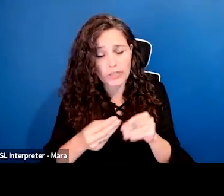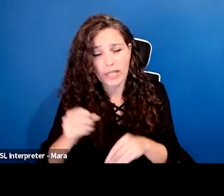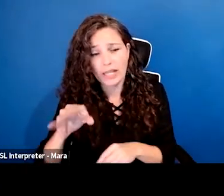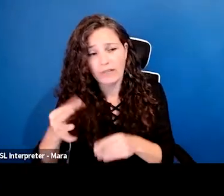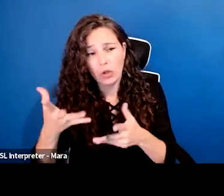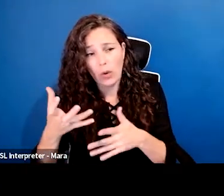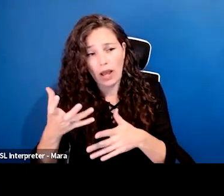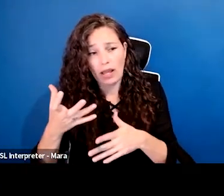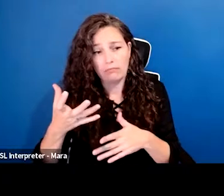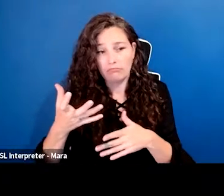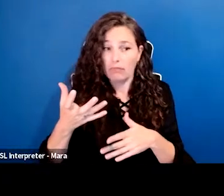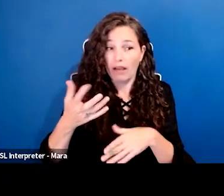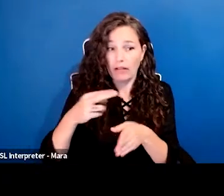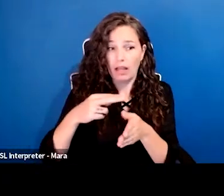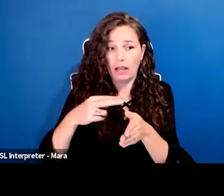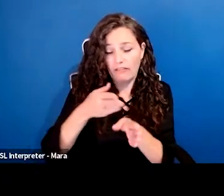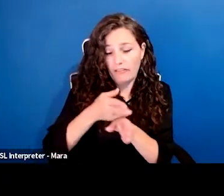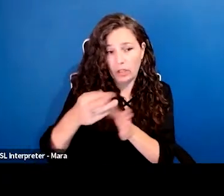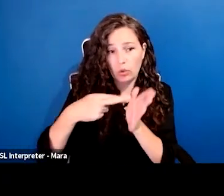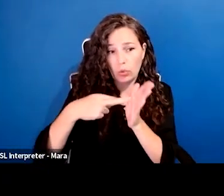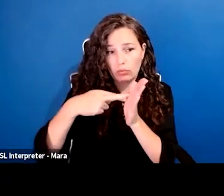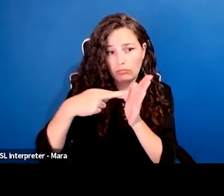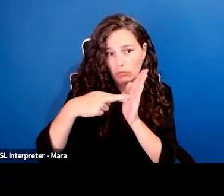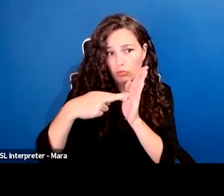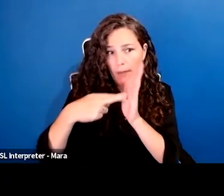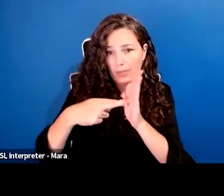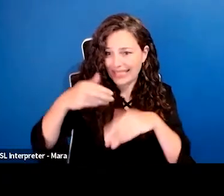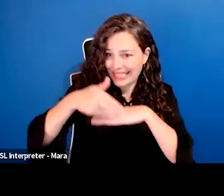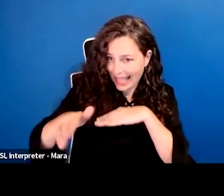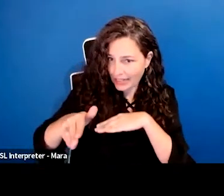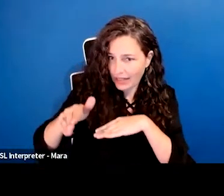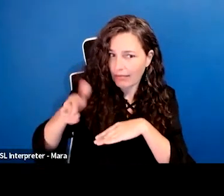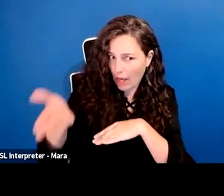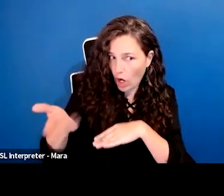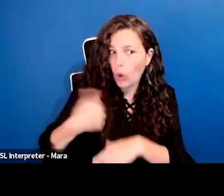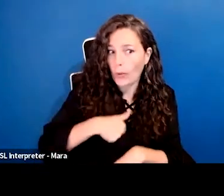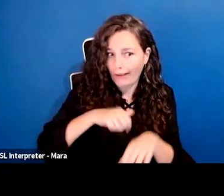we certainly will and we look forward to hearing from you.